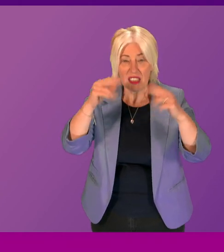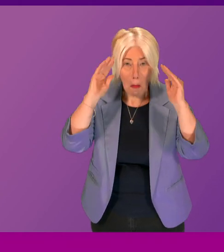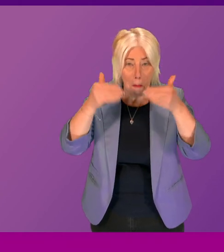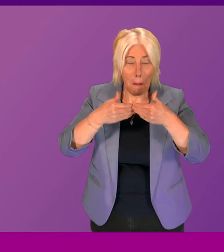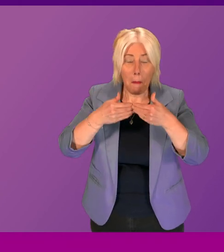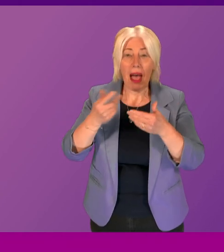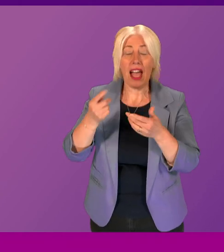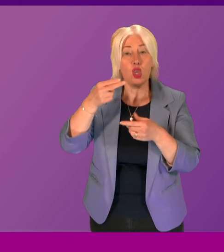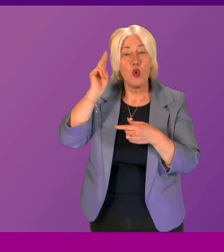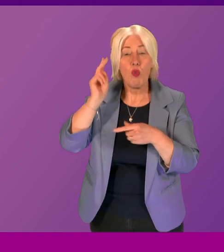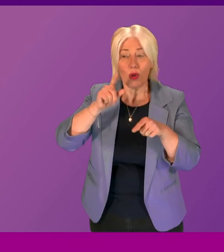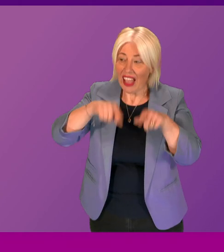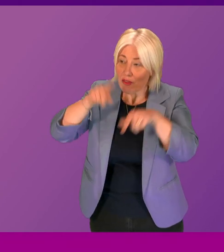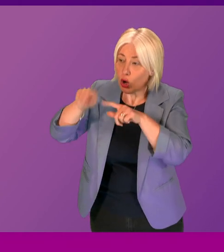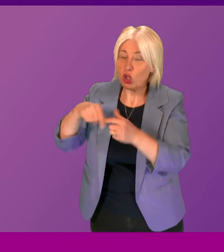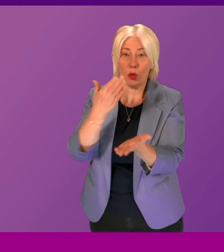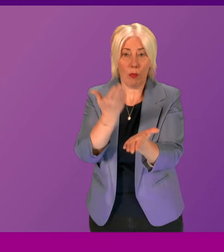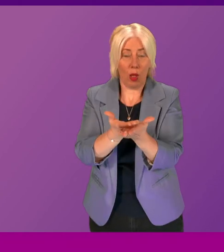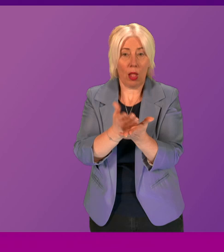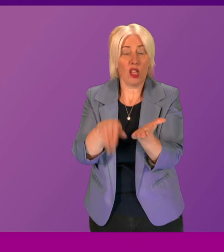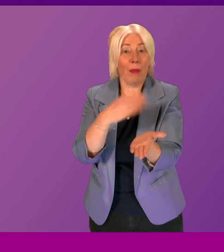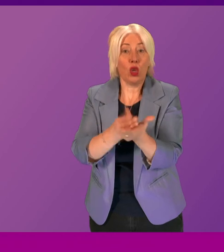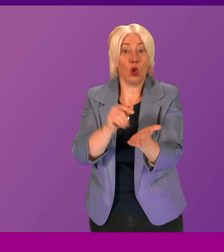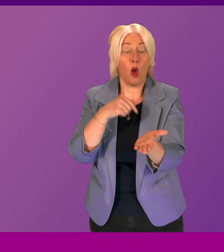which will aim to ensure that the rights of neurodivergent people, including autistic